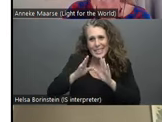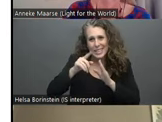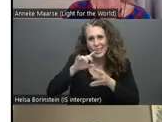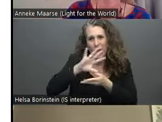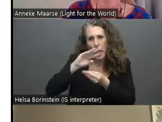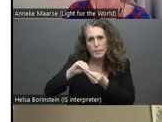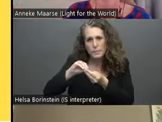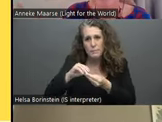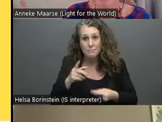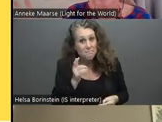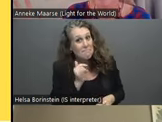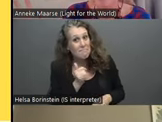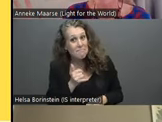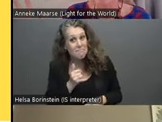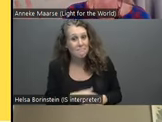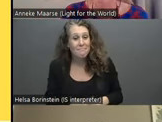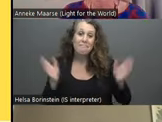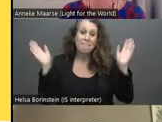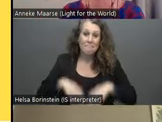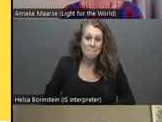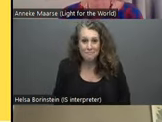to wrap up. 15:38:48 Yes, it's so great. I'm done. Thank